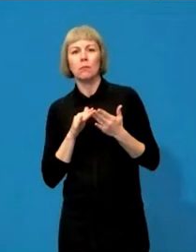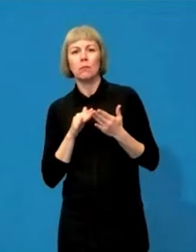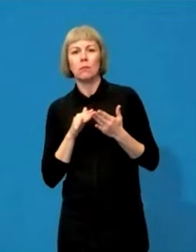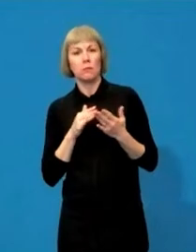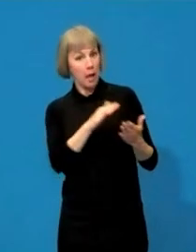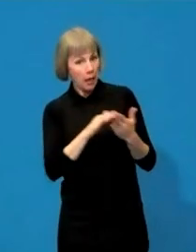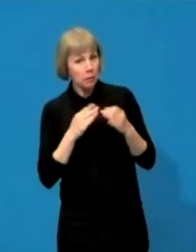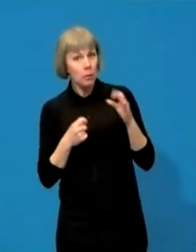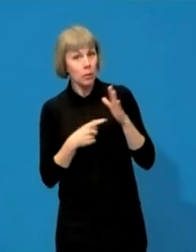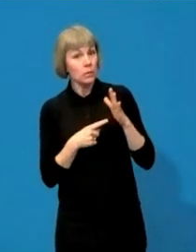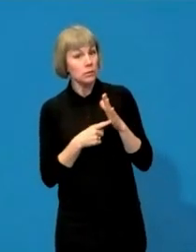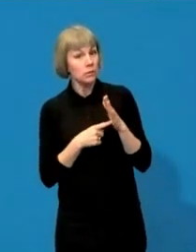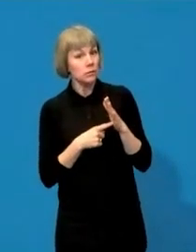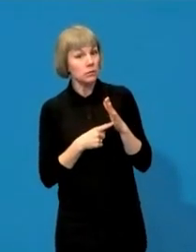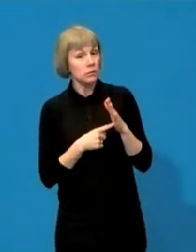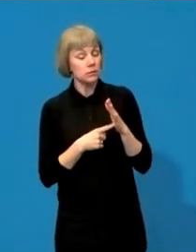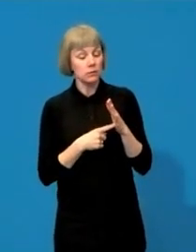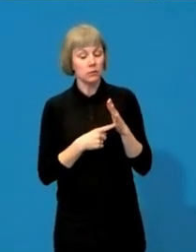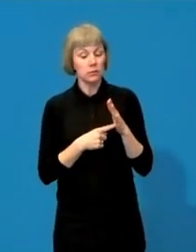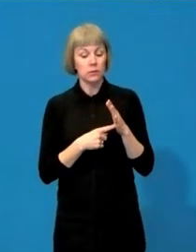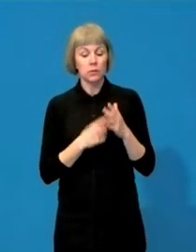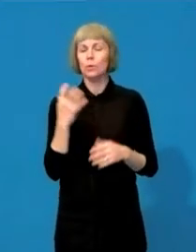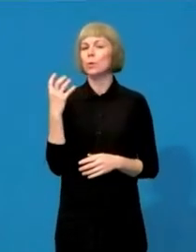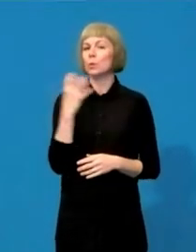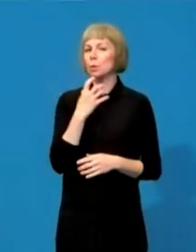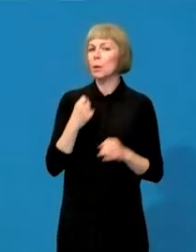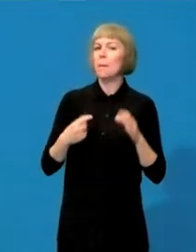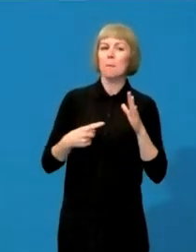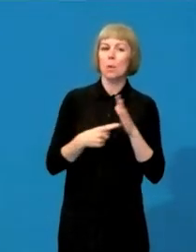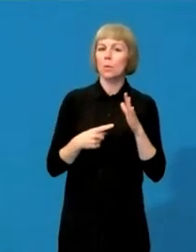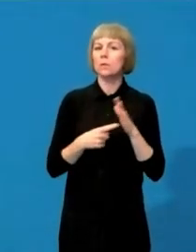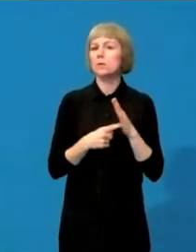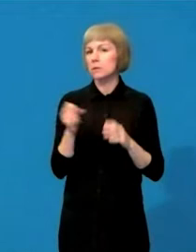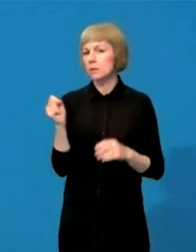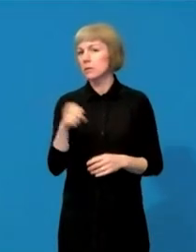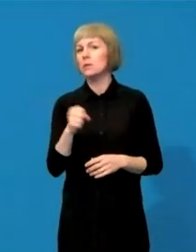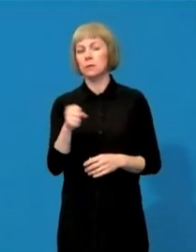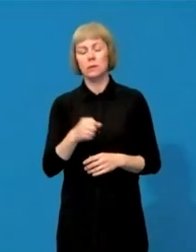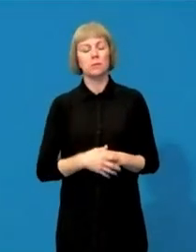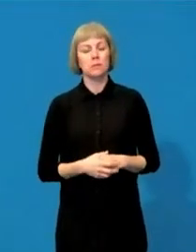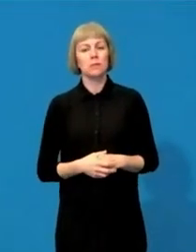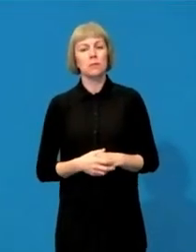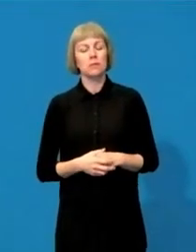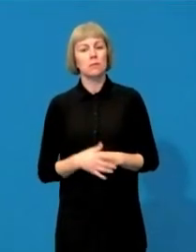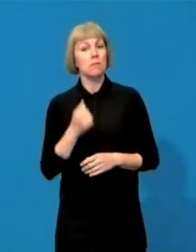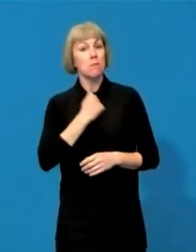Well, that's really important because my son's getting help, you know.